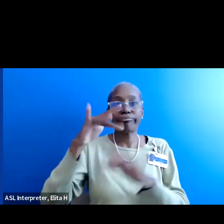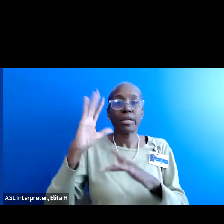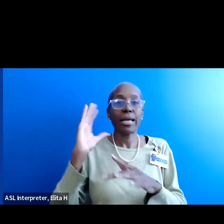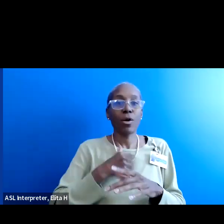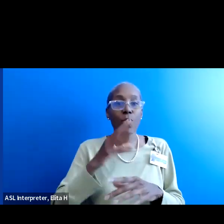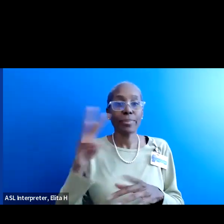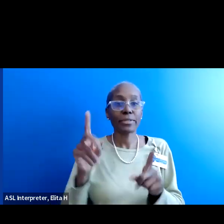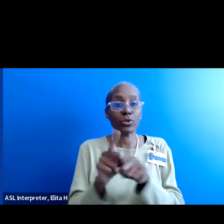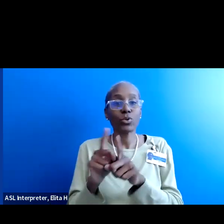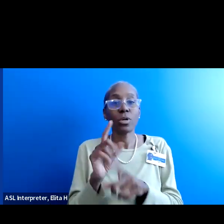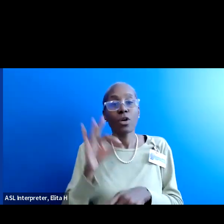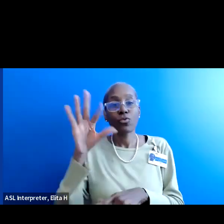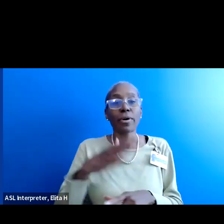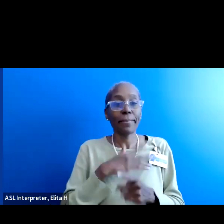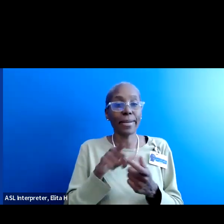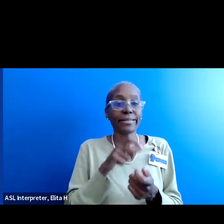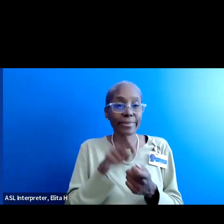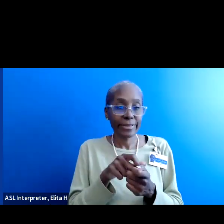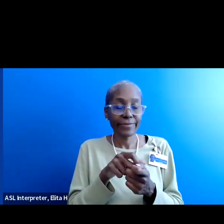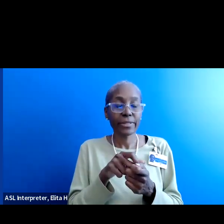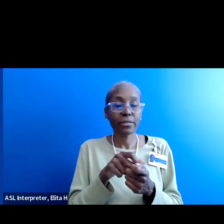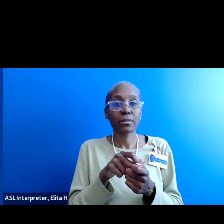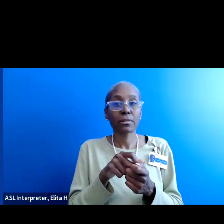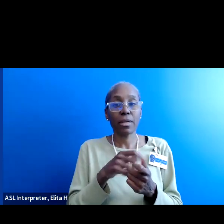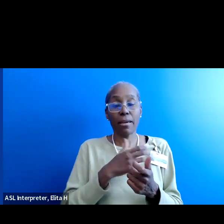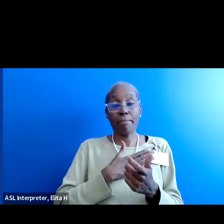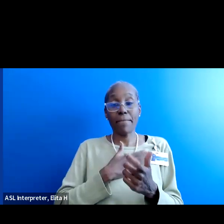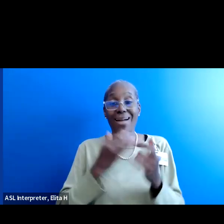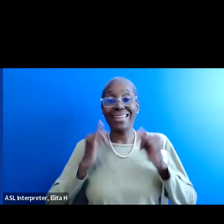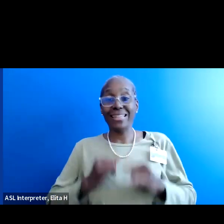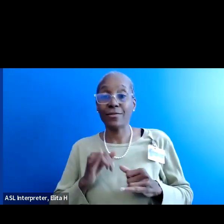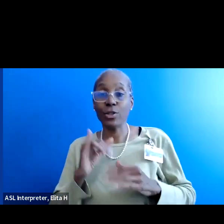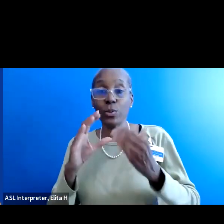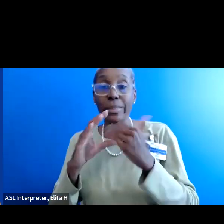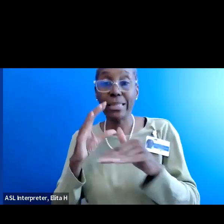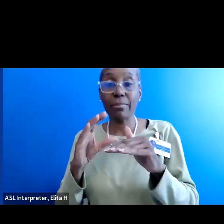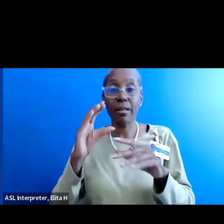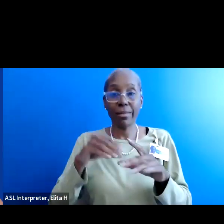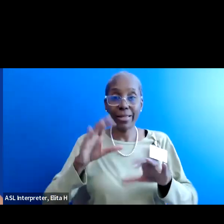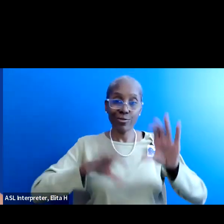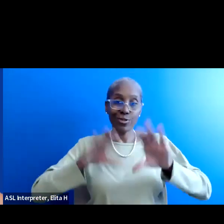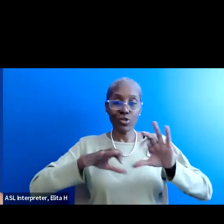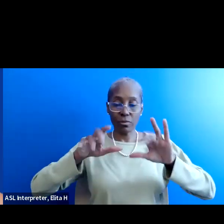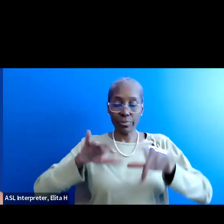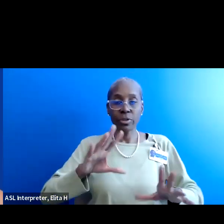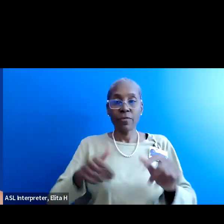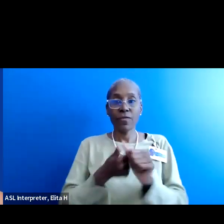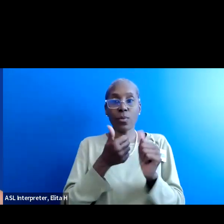And I can drop my individual email address in the chat as well, so you can follow up with me if you have questions.